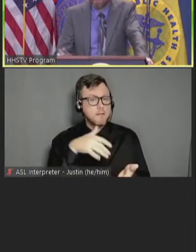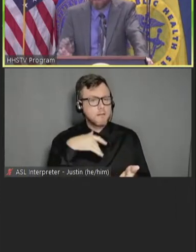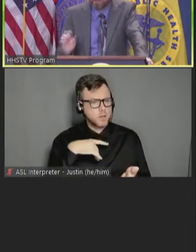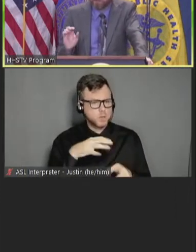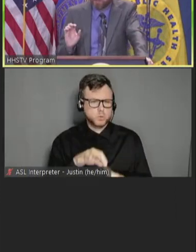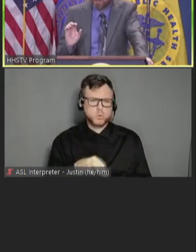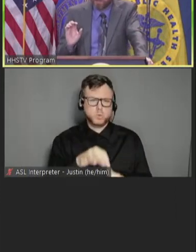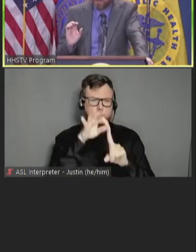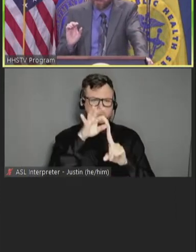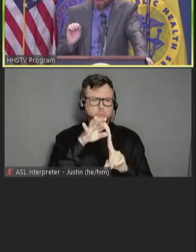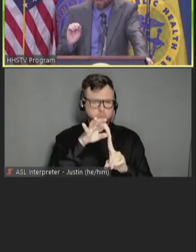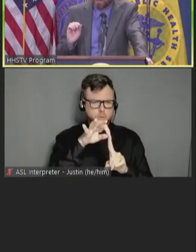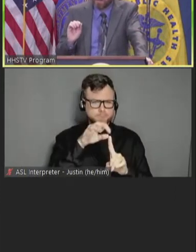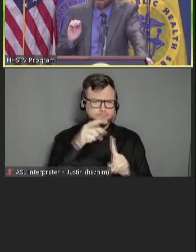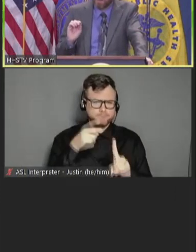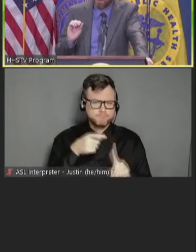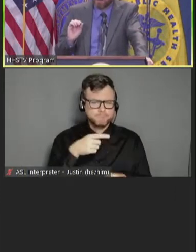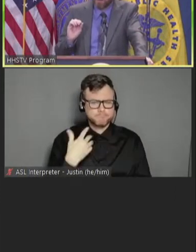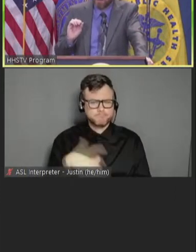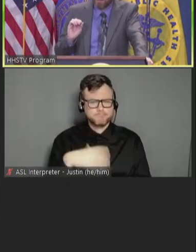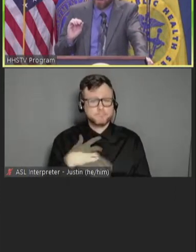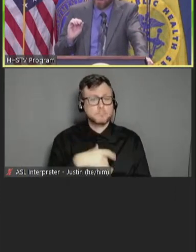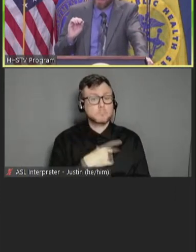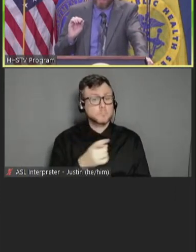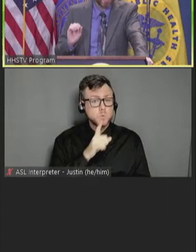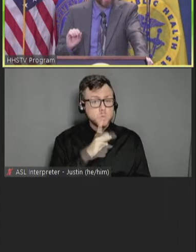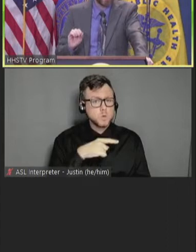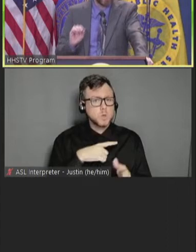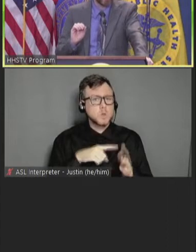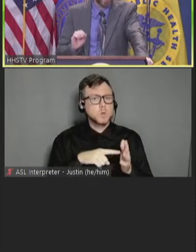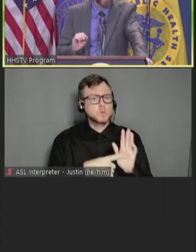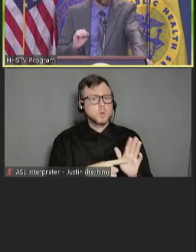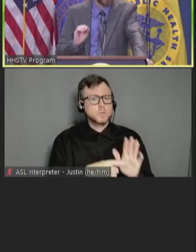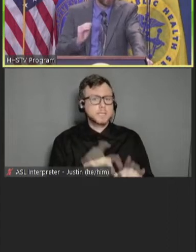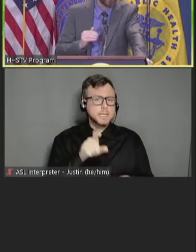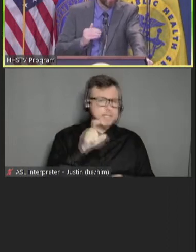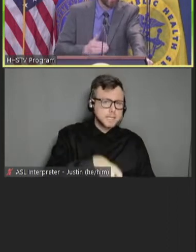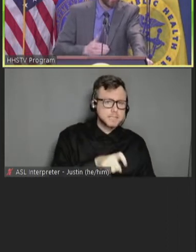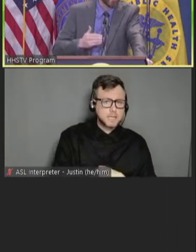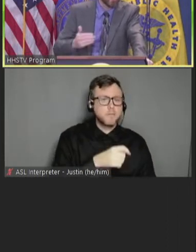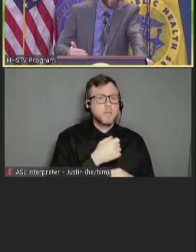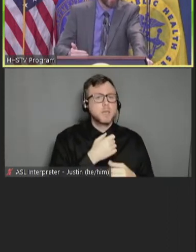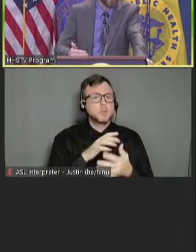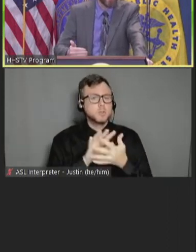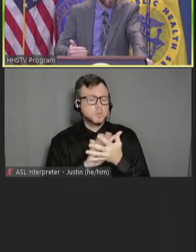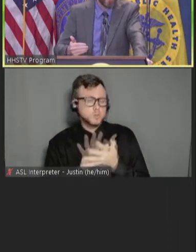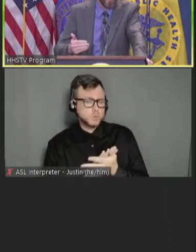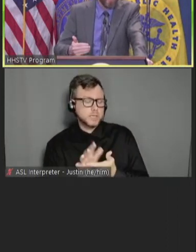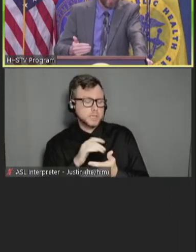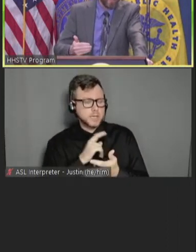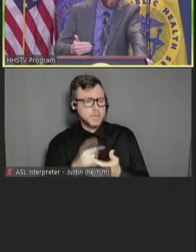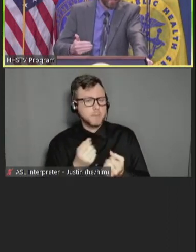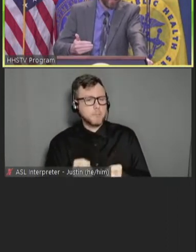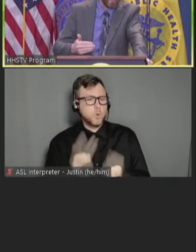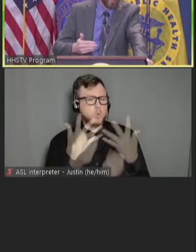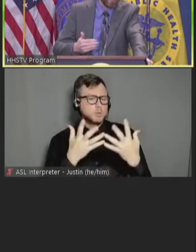shows that really the necessity and the power of screening multiple adjuvants in the context